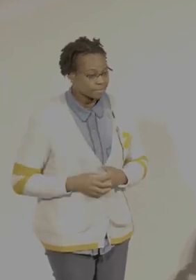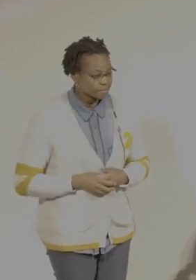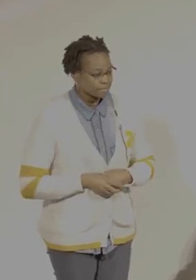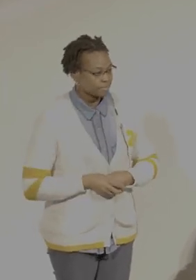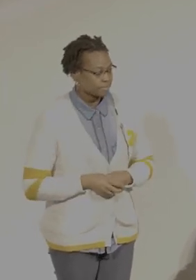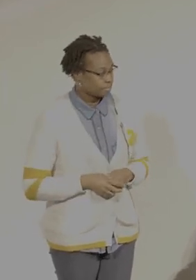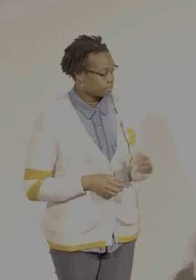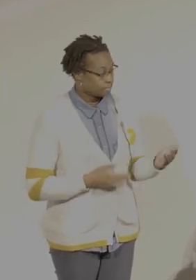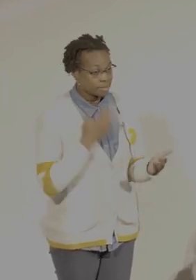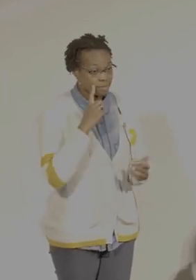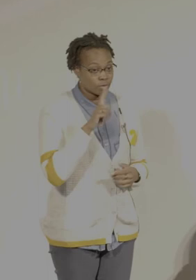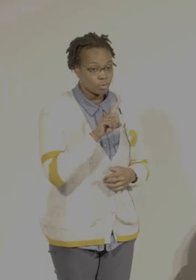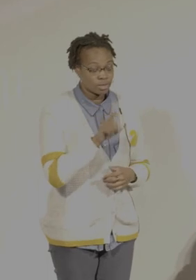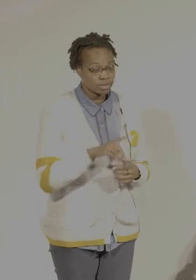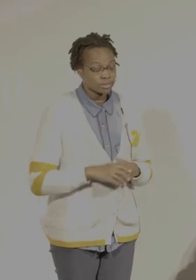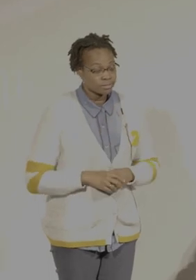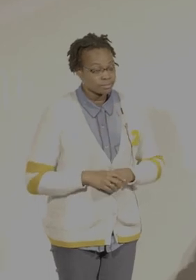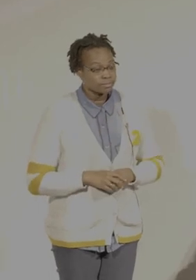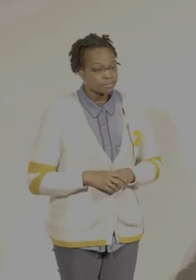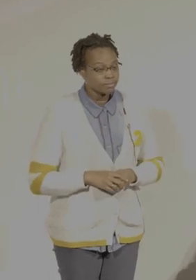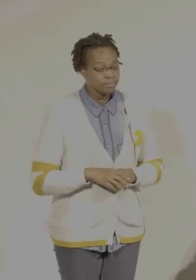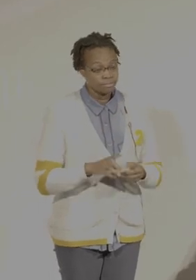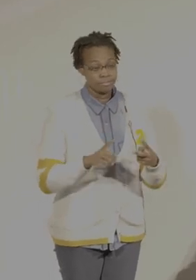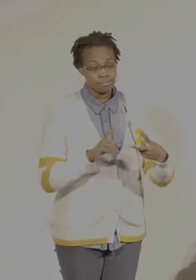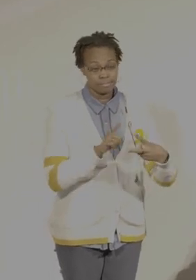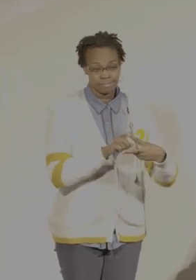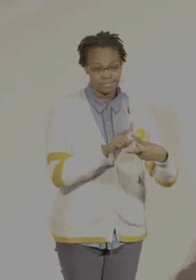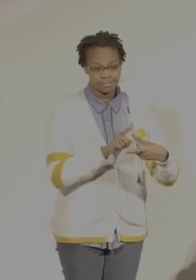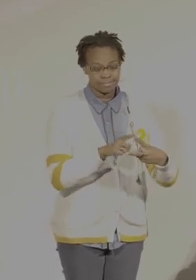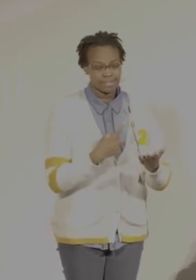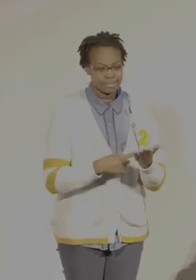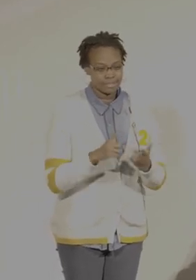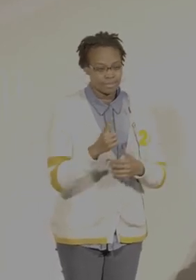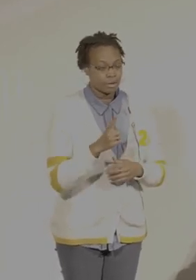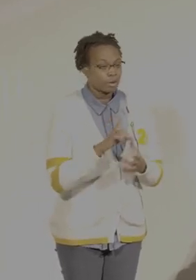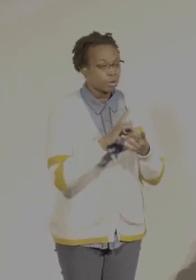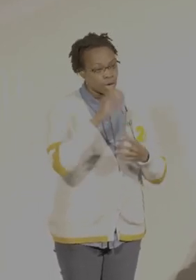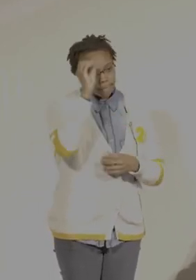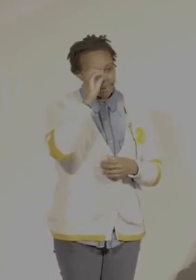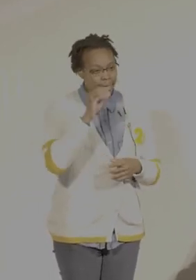Thank you for your question. So I'll address the first part of your question first having to do with opinion polls in Russia,